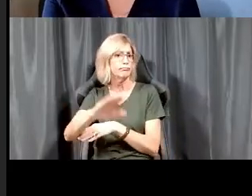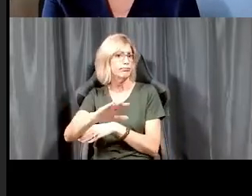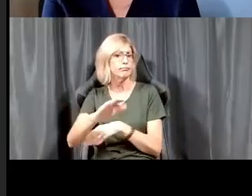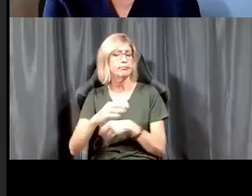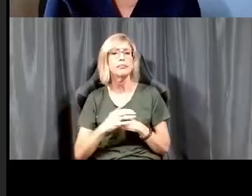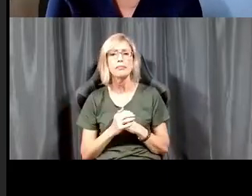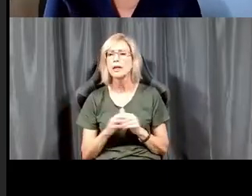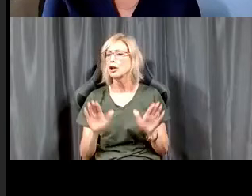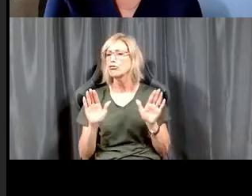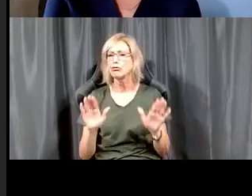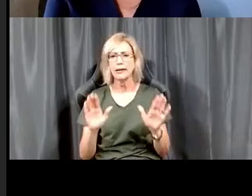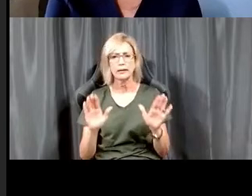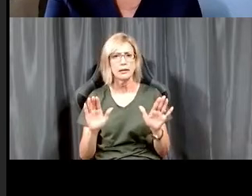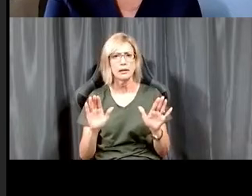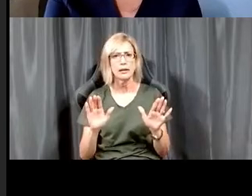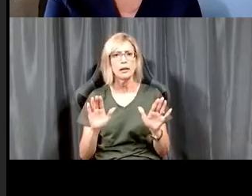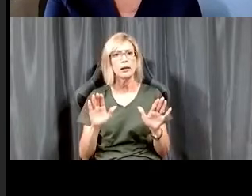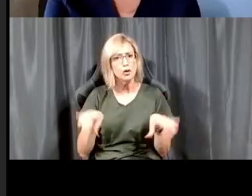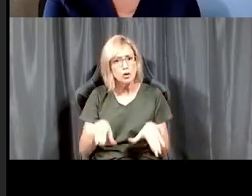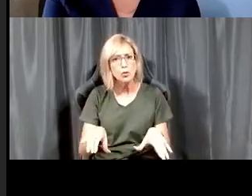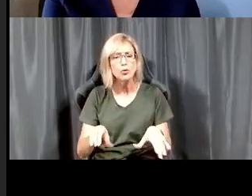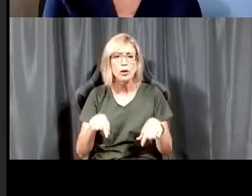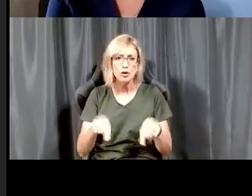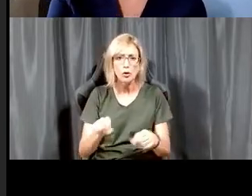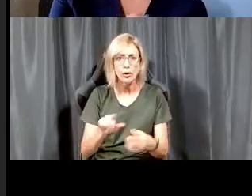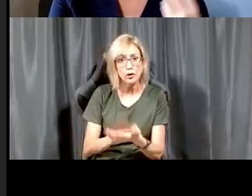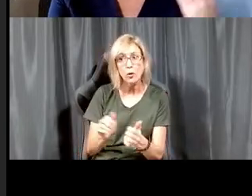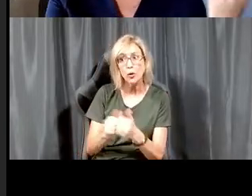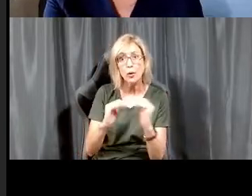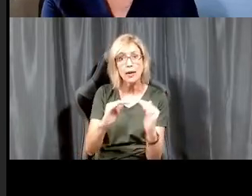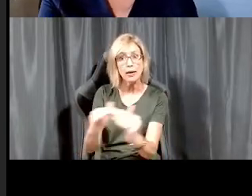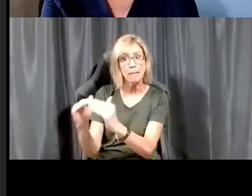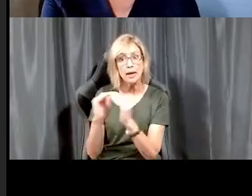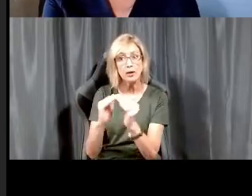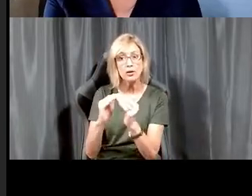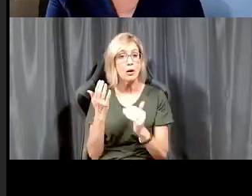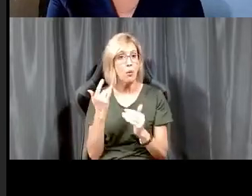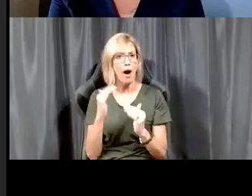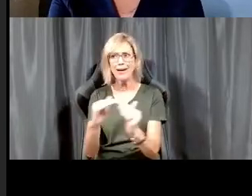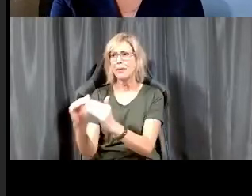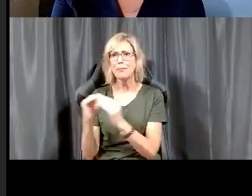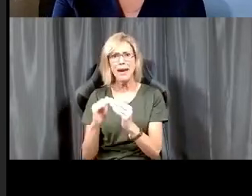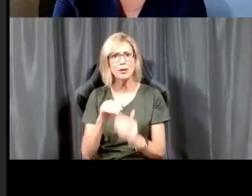Great one do in school with their peers because their peers aim I'm sure like to blow bubbles as well.